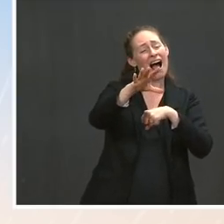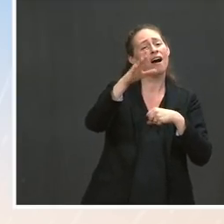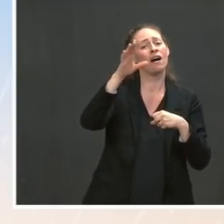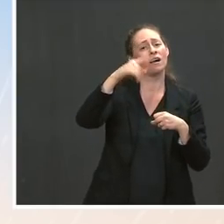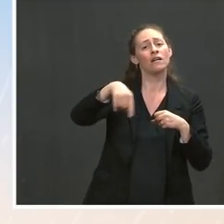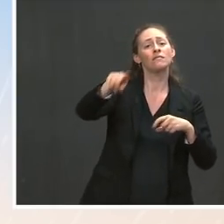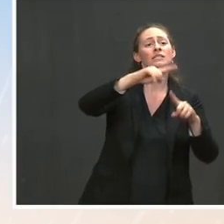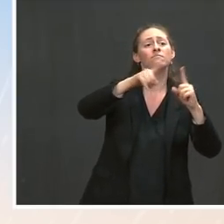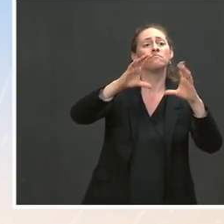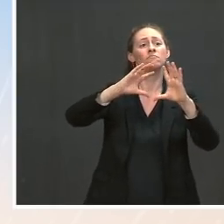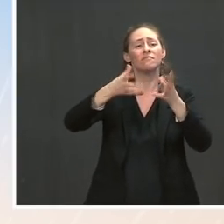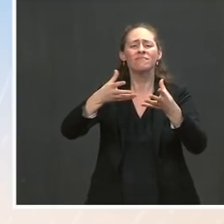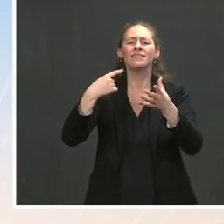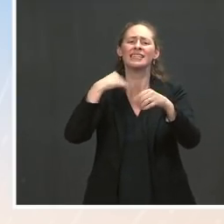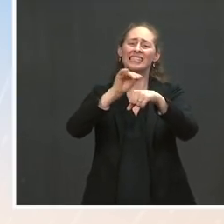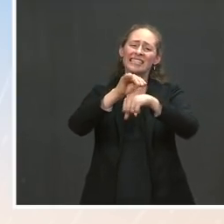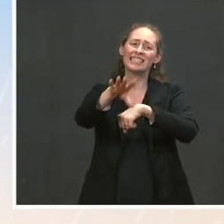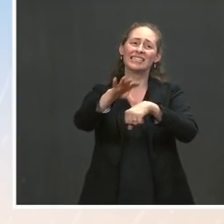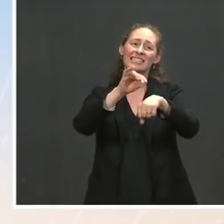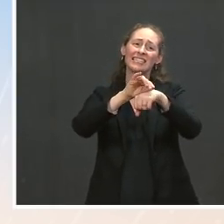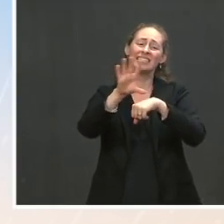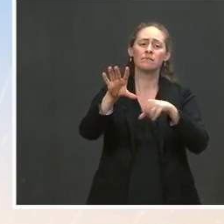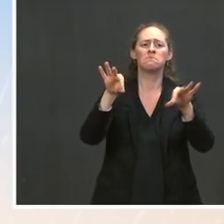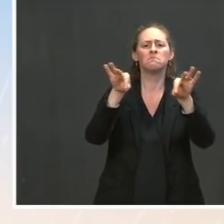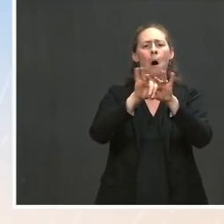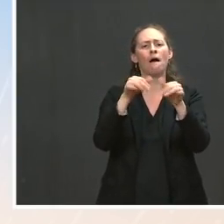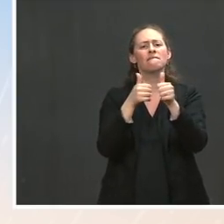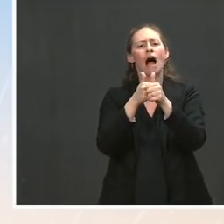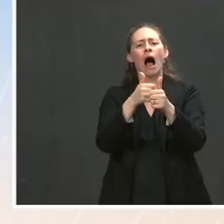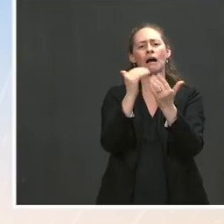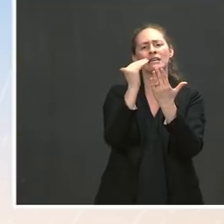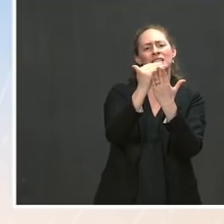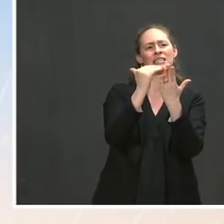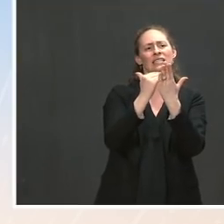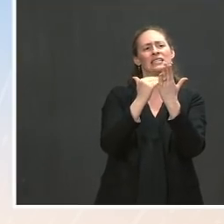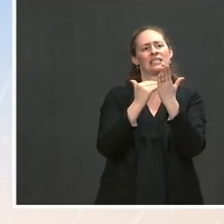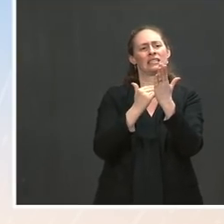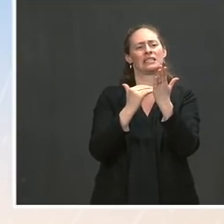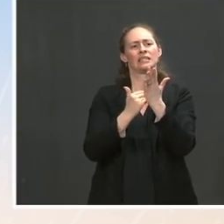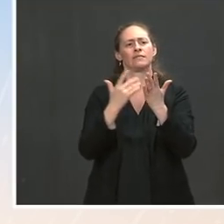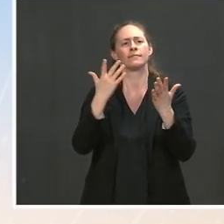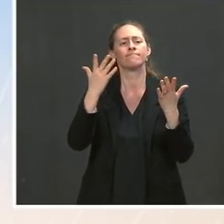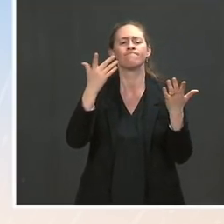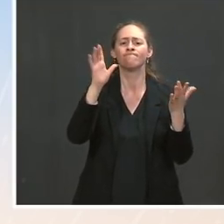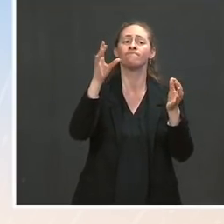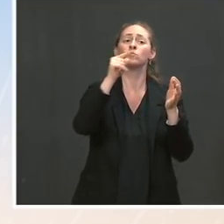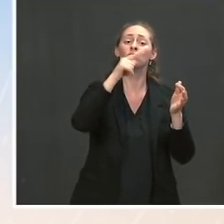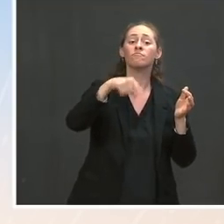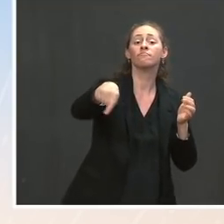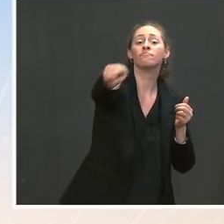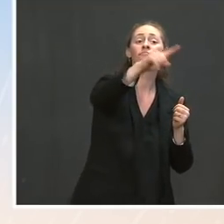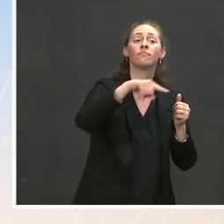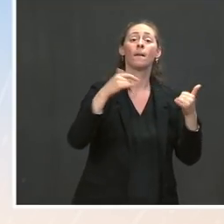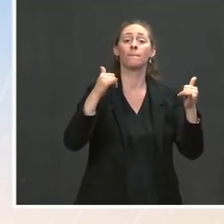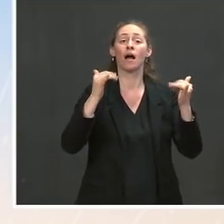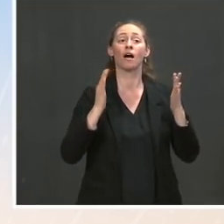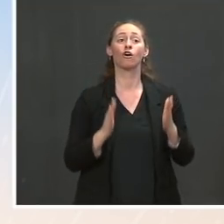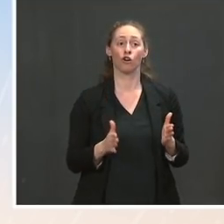to recommend that their players, the members of the NFL, follow those public health guidelines, whether it's mask wearing,